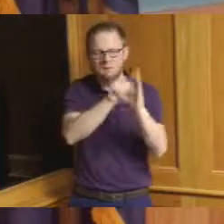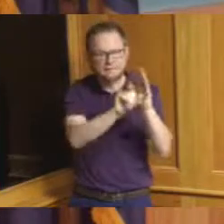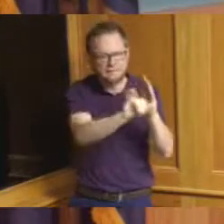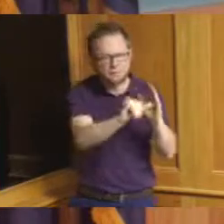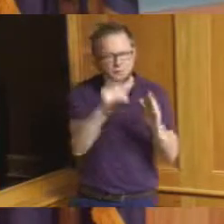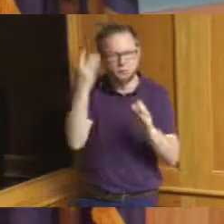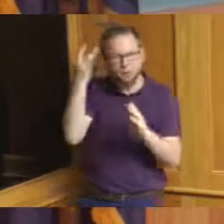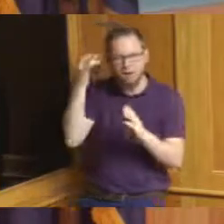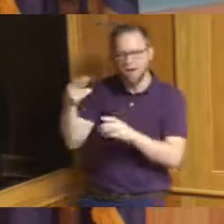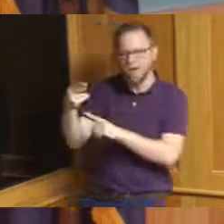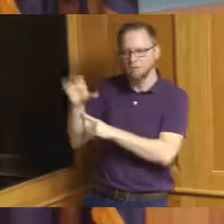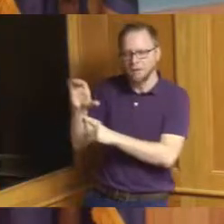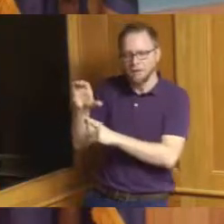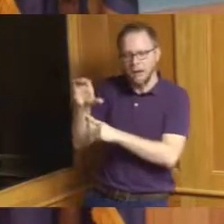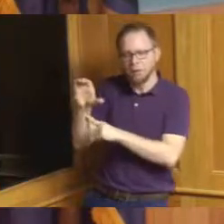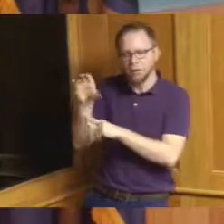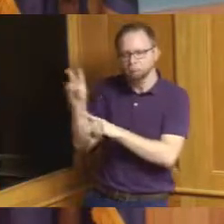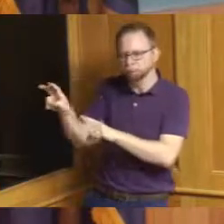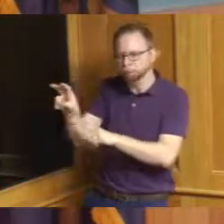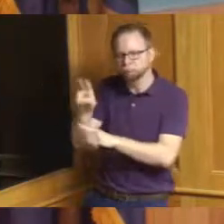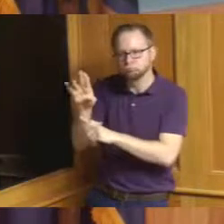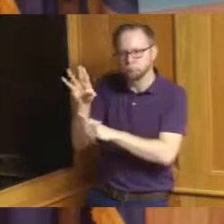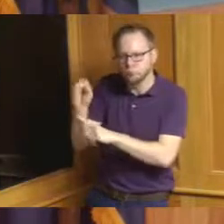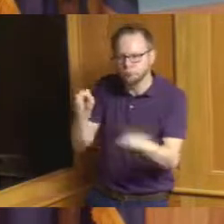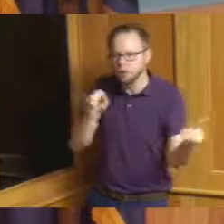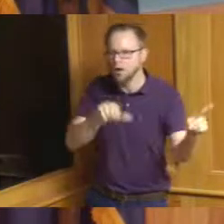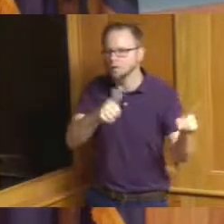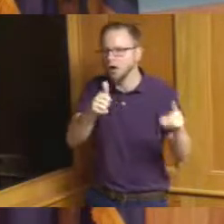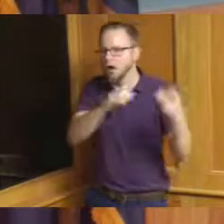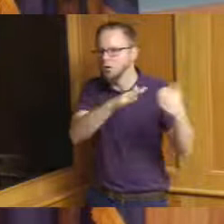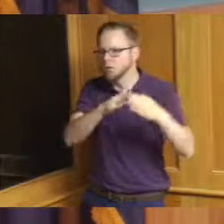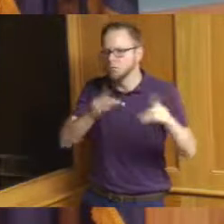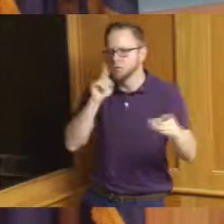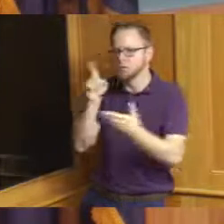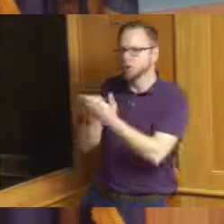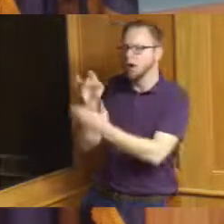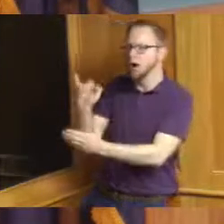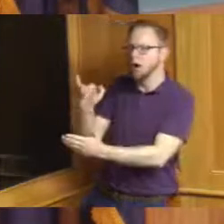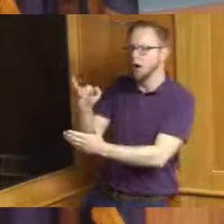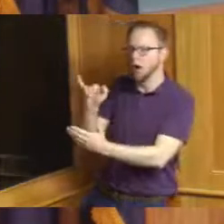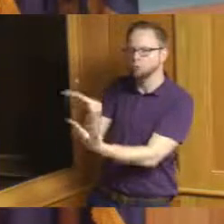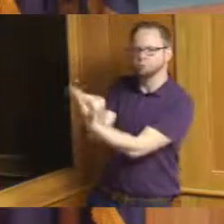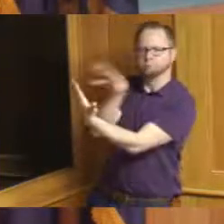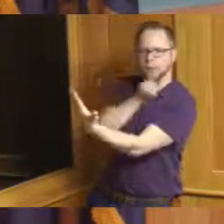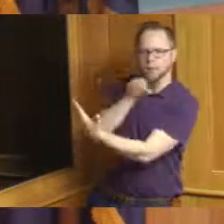we have been a leader in helping to get the vaccines out we have been a leader in getting